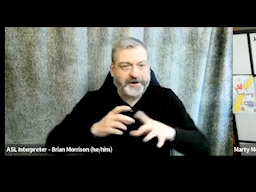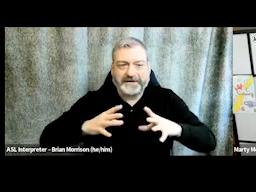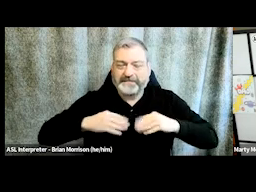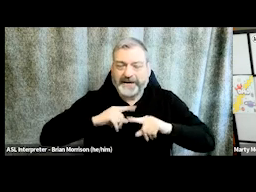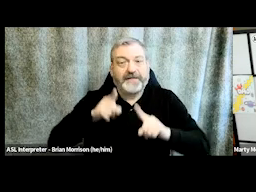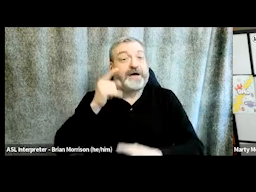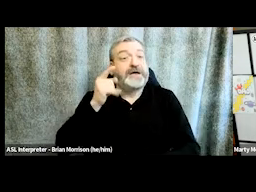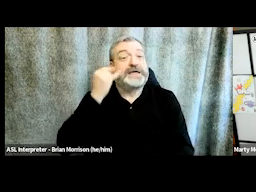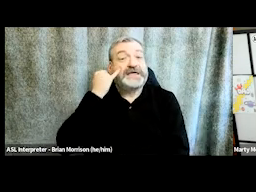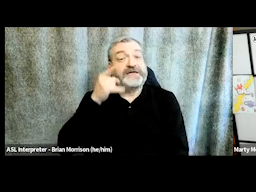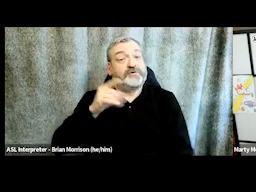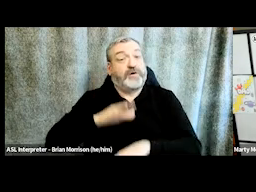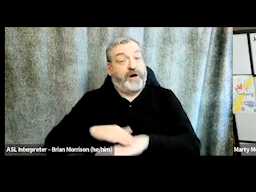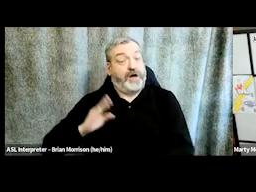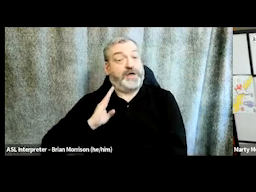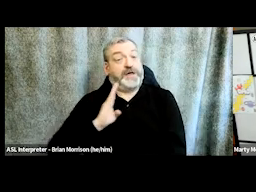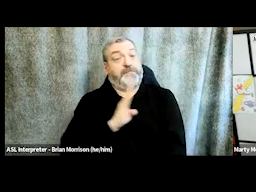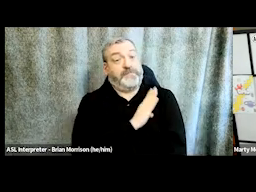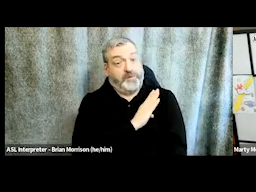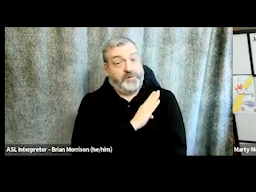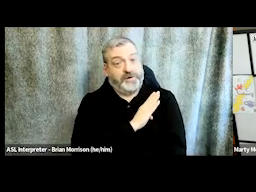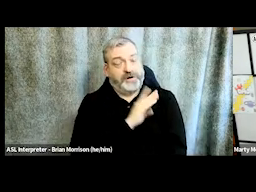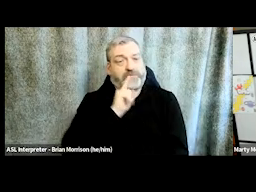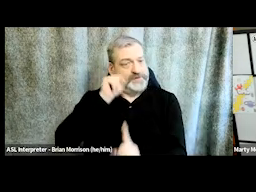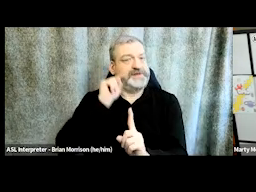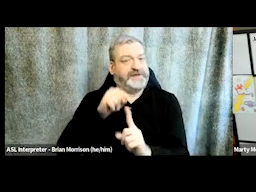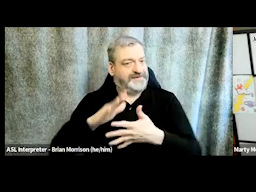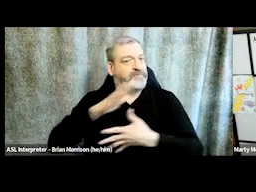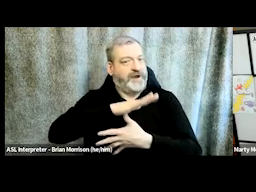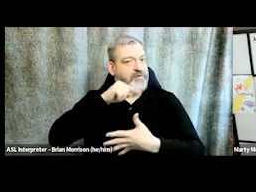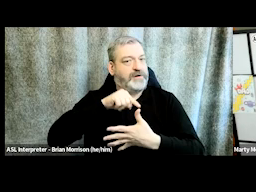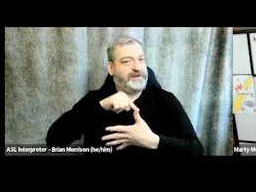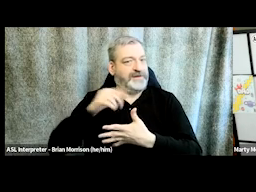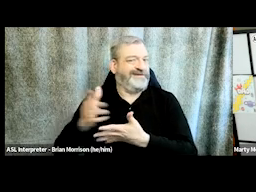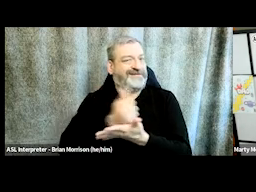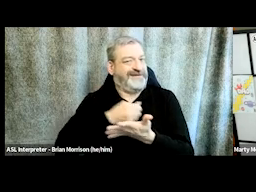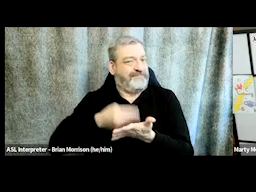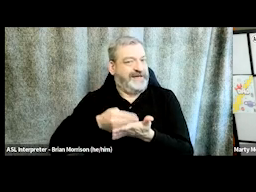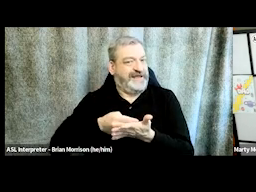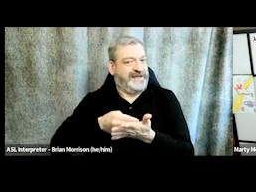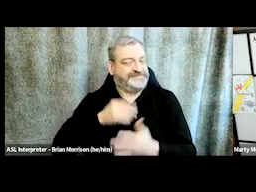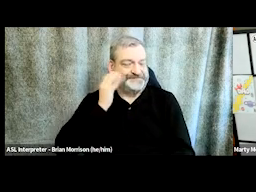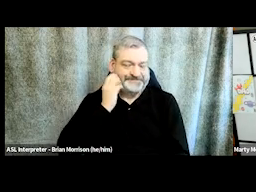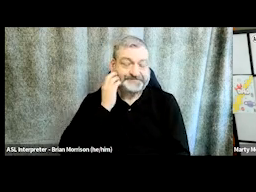if you make that commitment, it really is the first thing that you do. And Web accessibility inclusivity.